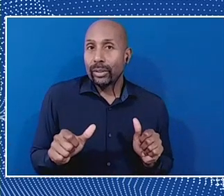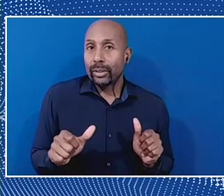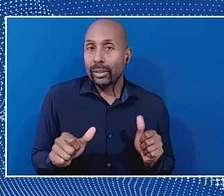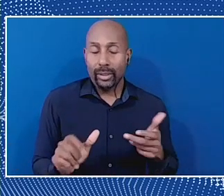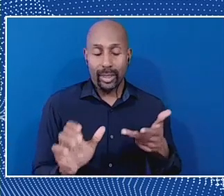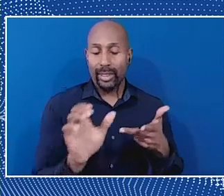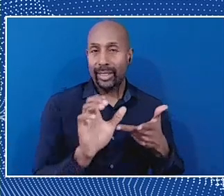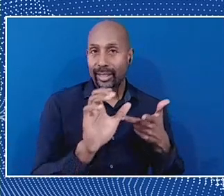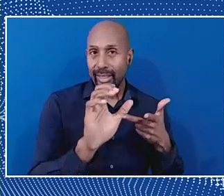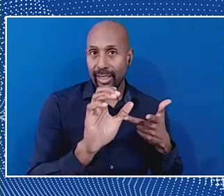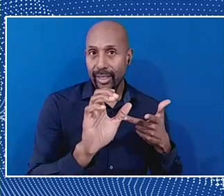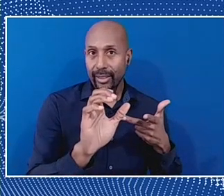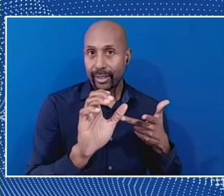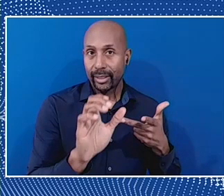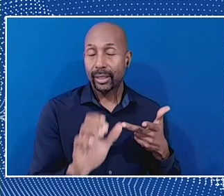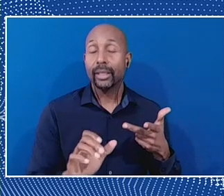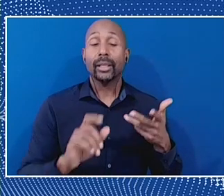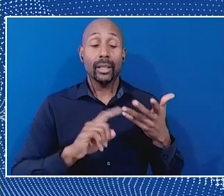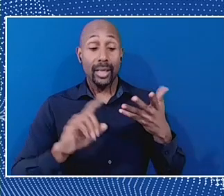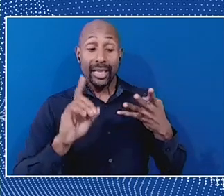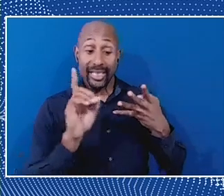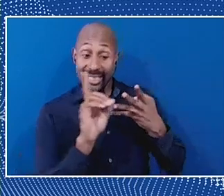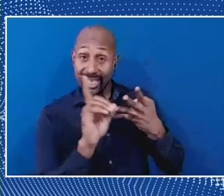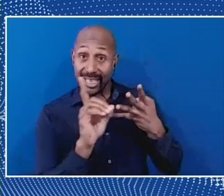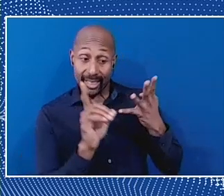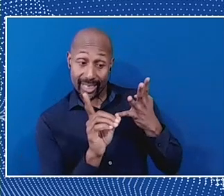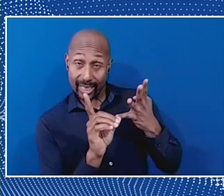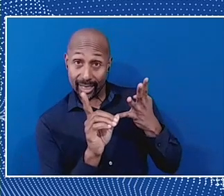D may be ongoing. So I just want to make sure that we